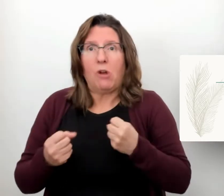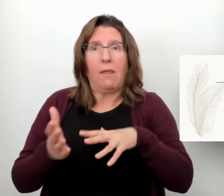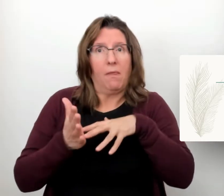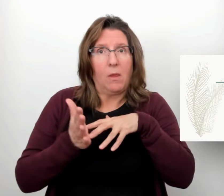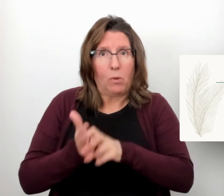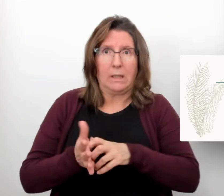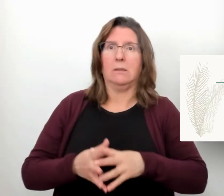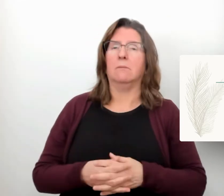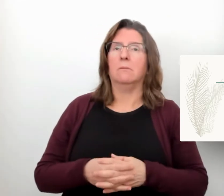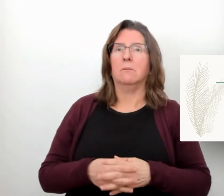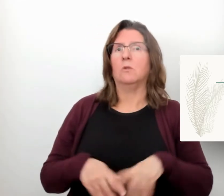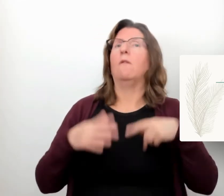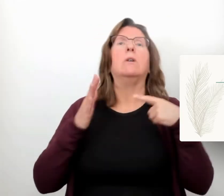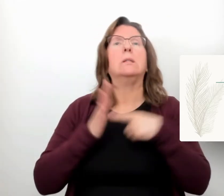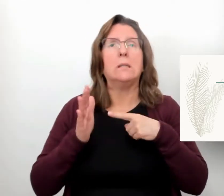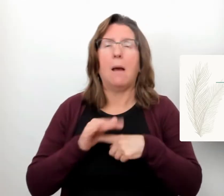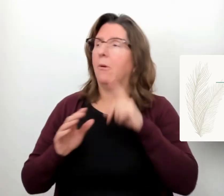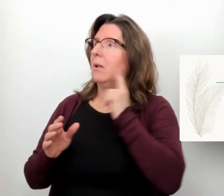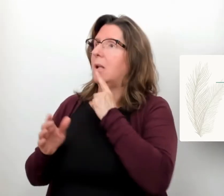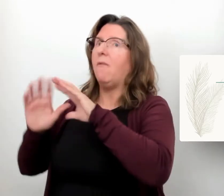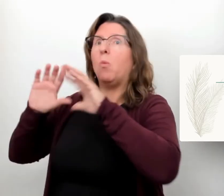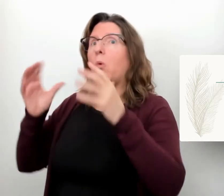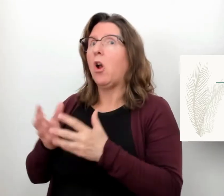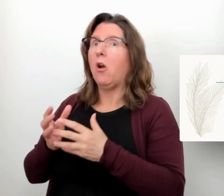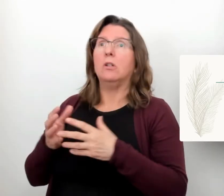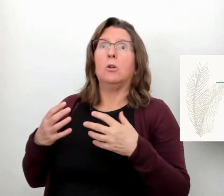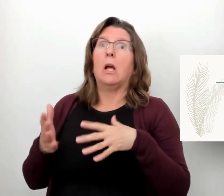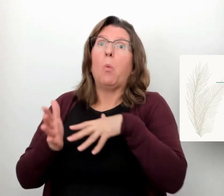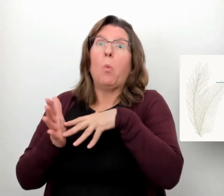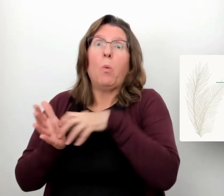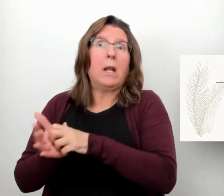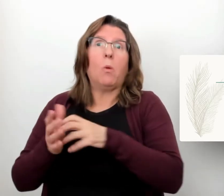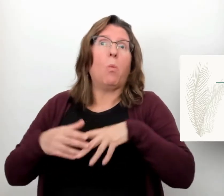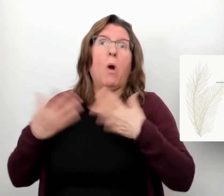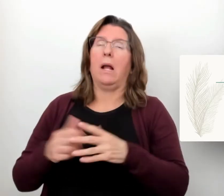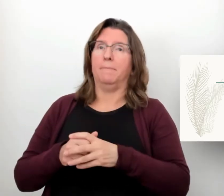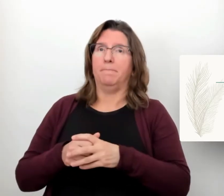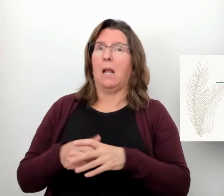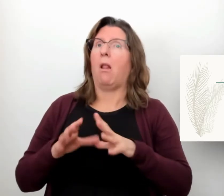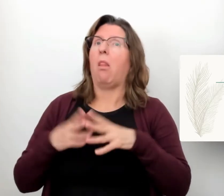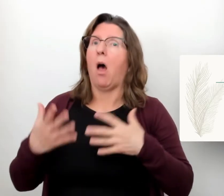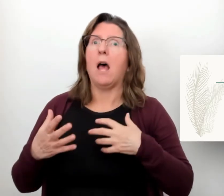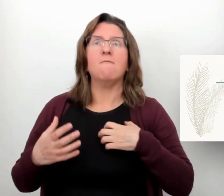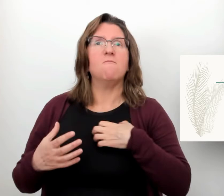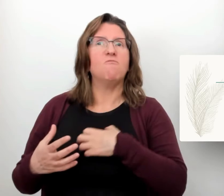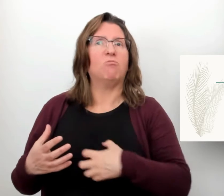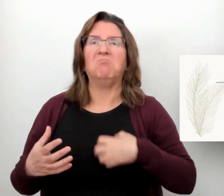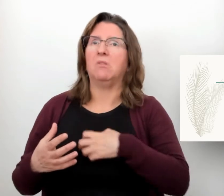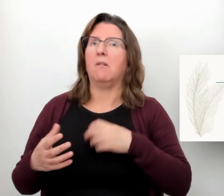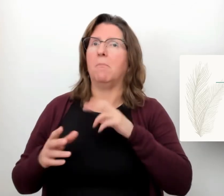The students need to recognize the different expectations, behaviours, and norms between the two worlds.